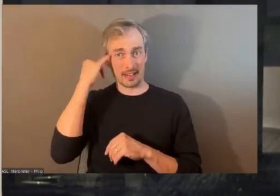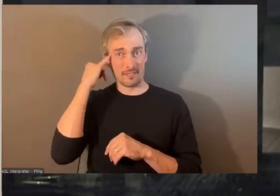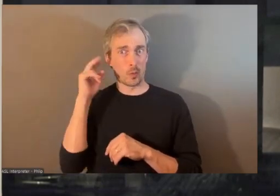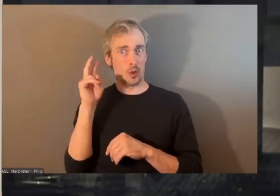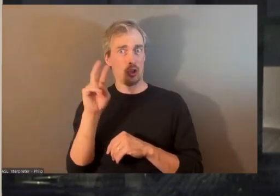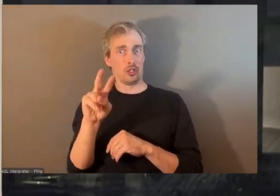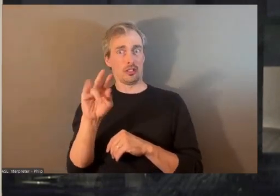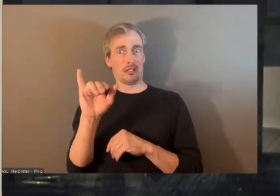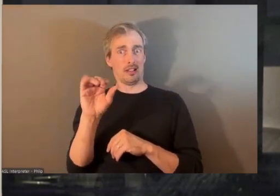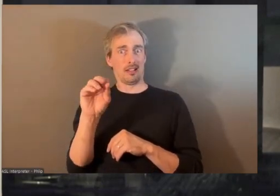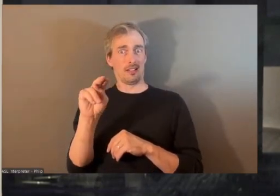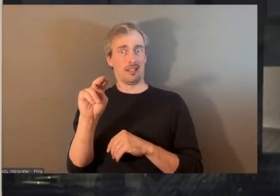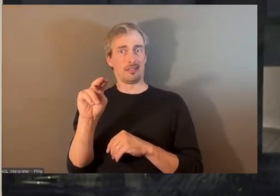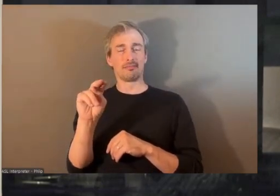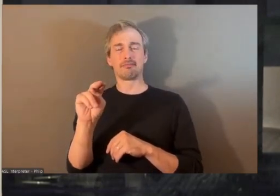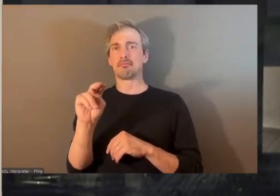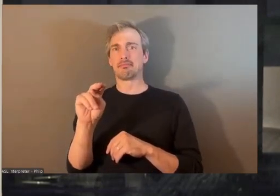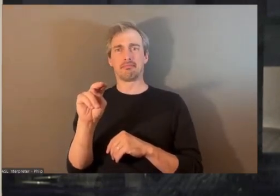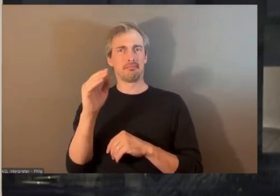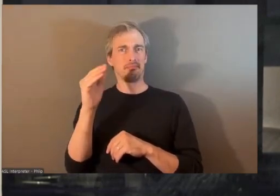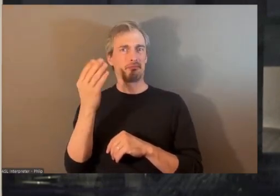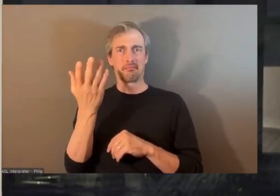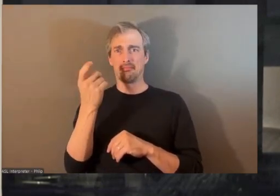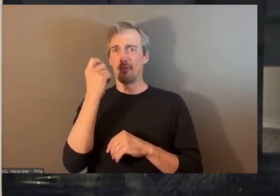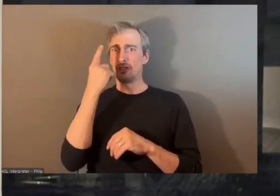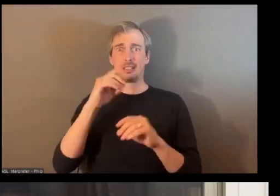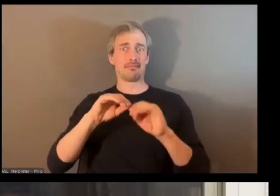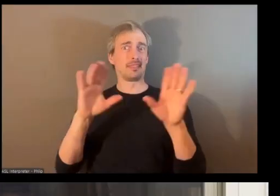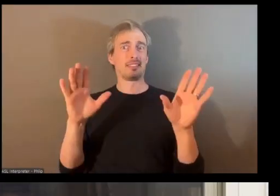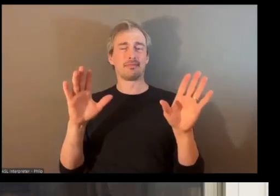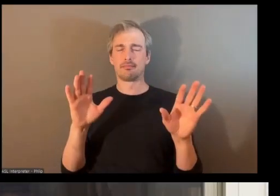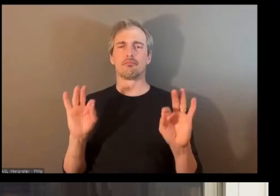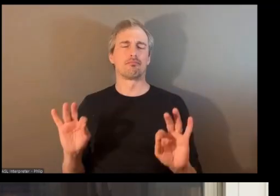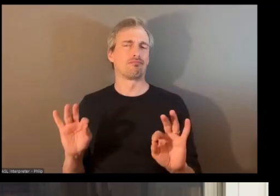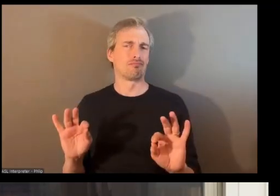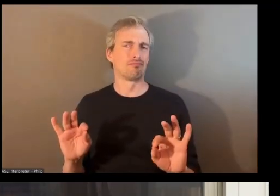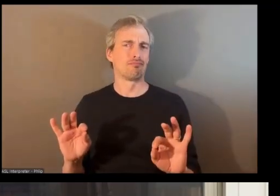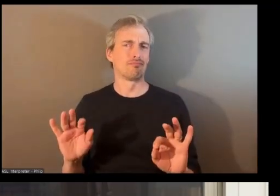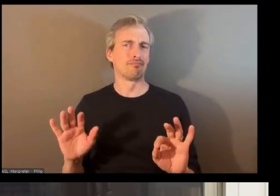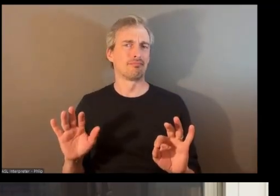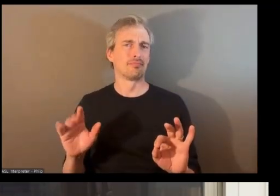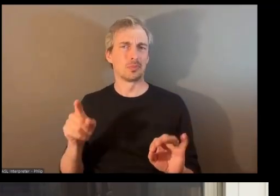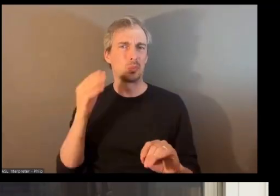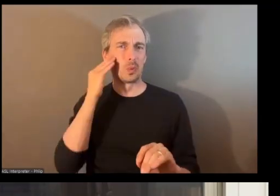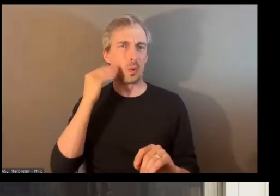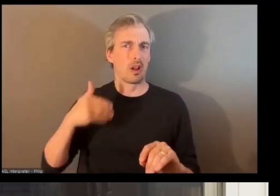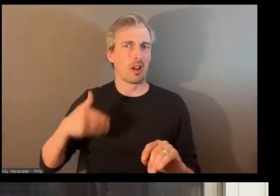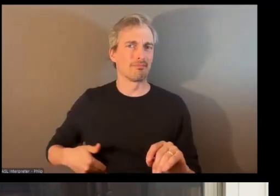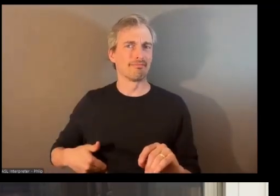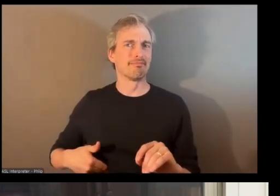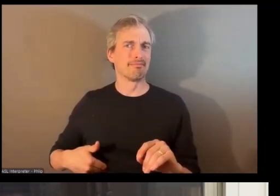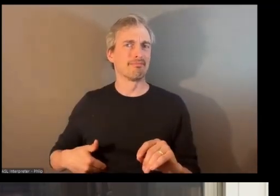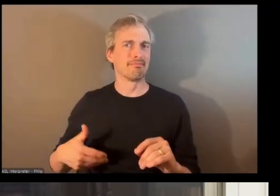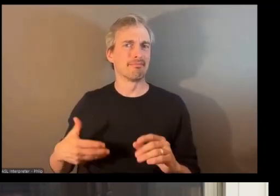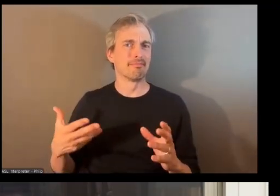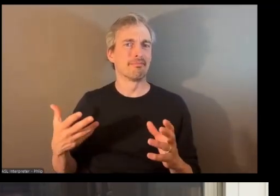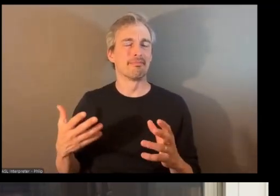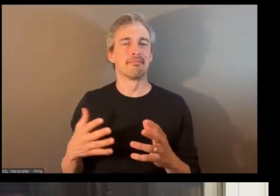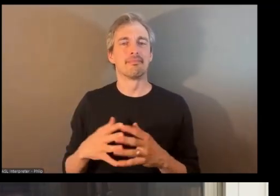Oh, or like... I think this question also comes up a lot with... The floppy disc for save.